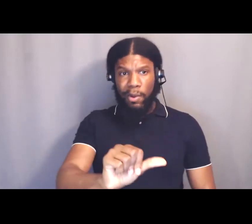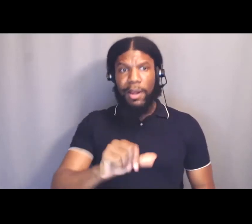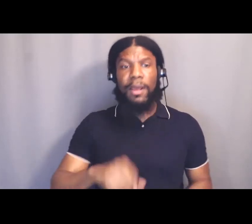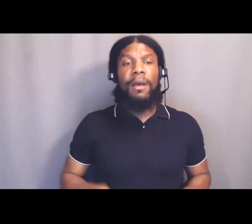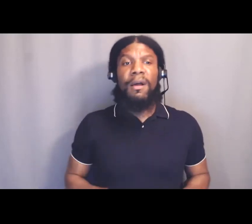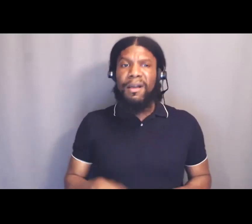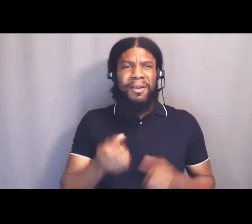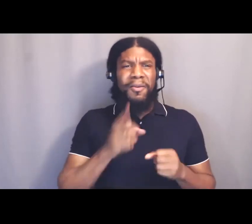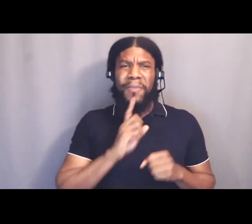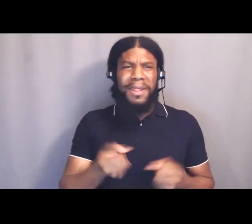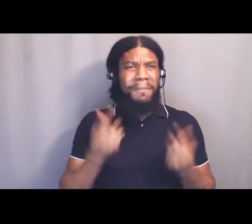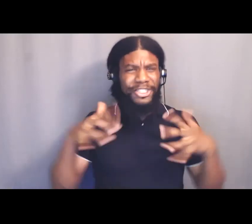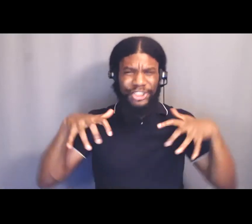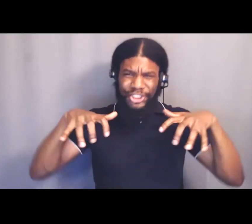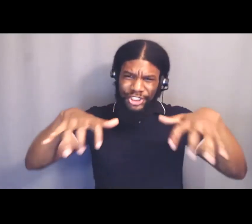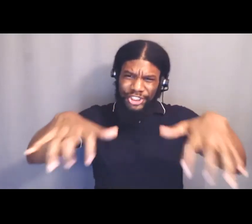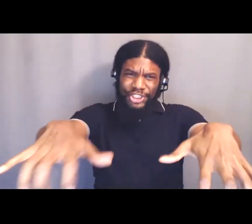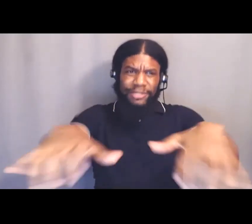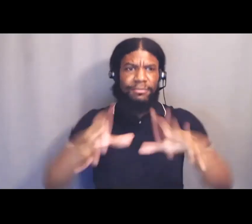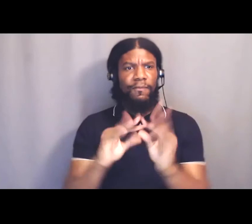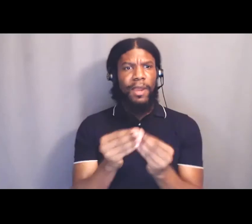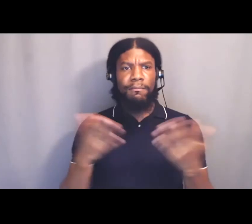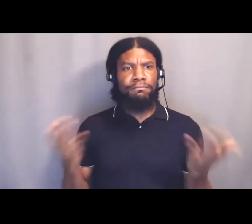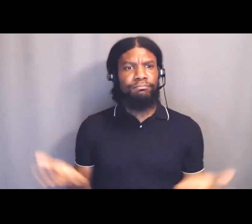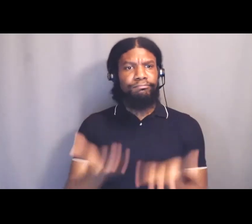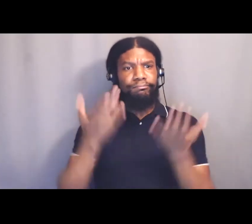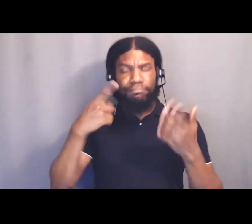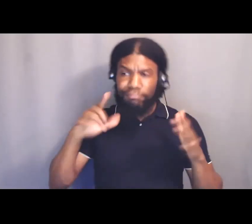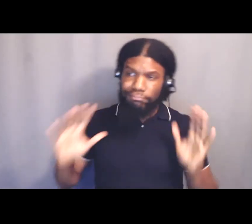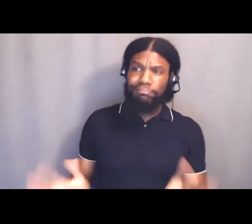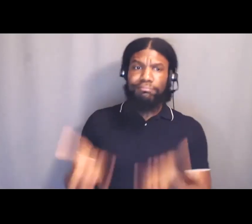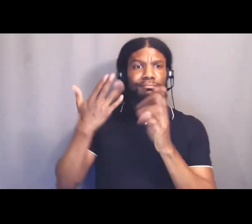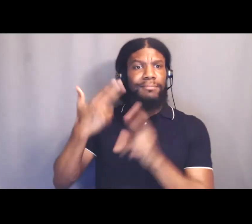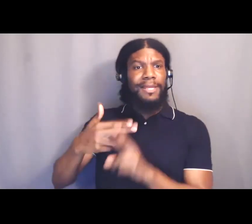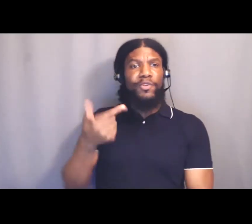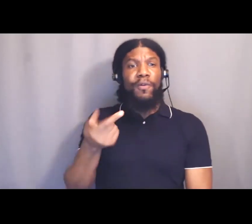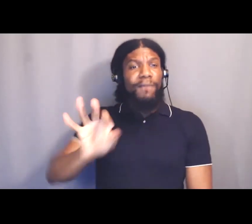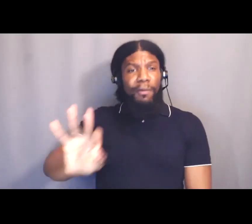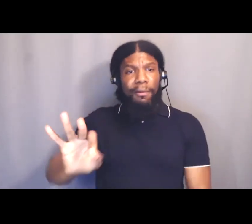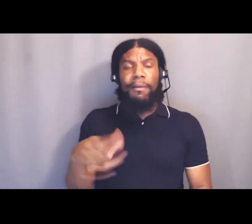all lifting up the name of George Floyd and all saying that it's not enough for Derek Chauvin